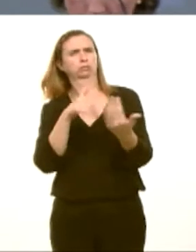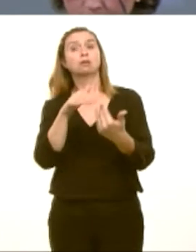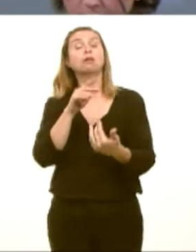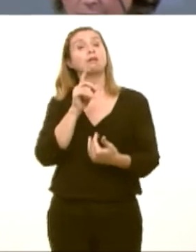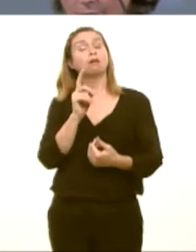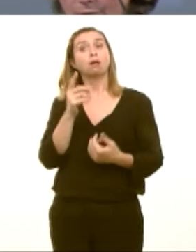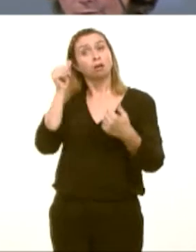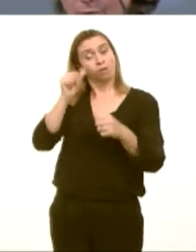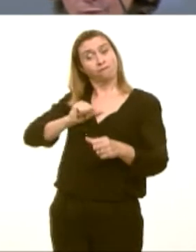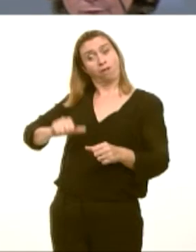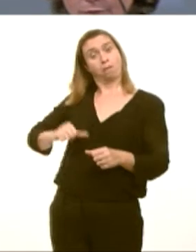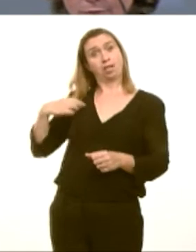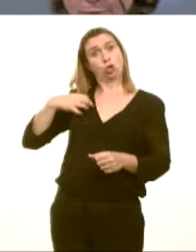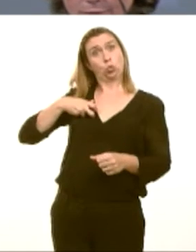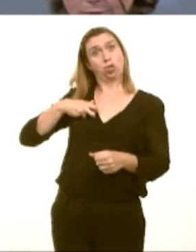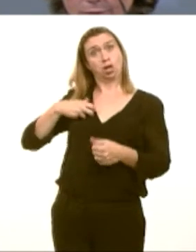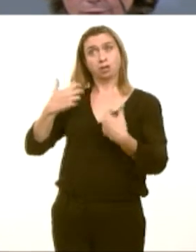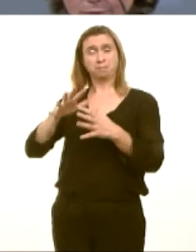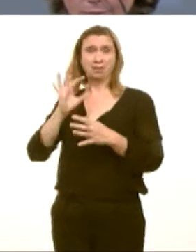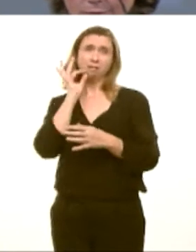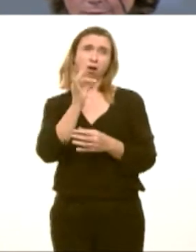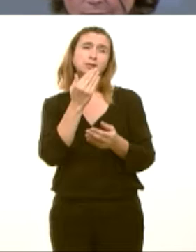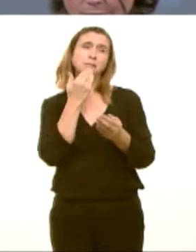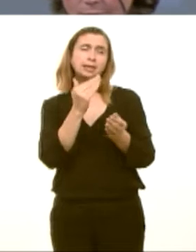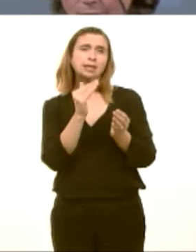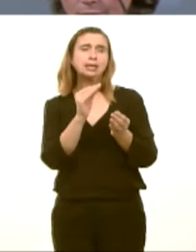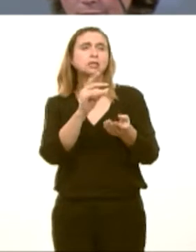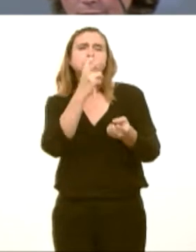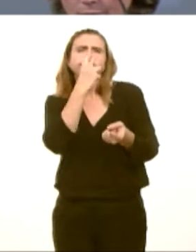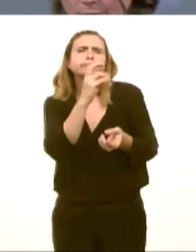has come from the farming unions is for a small capital grants scheme to be made available